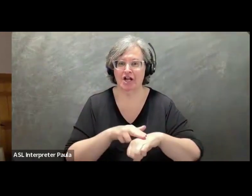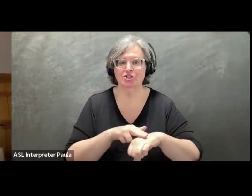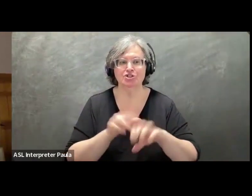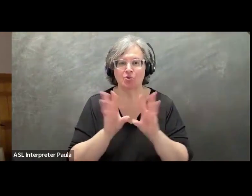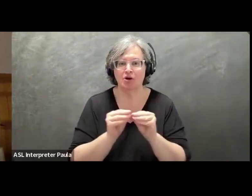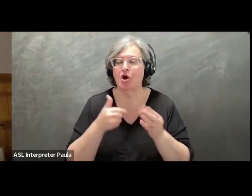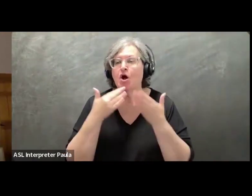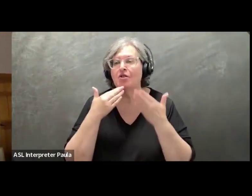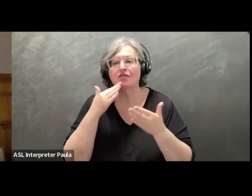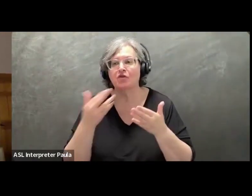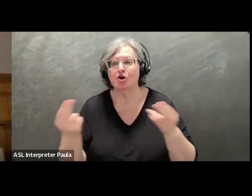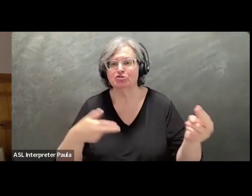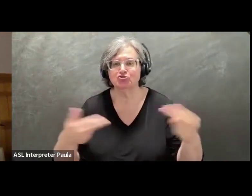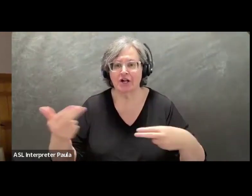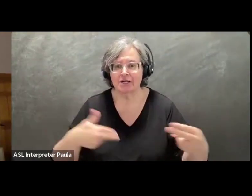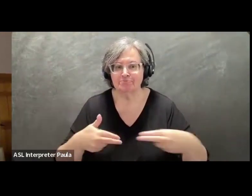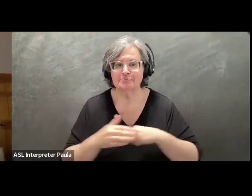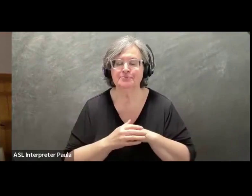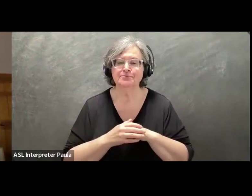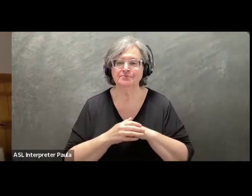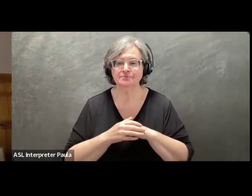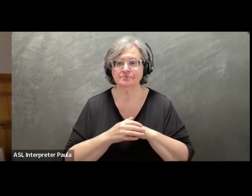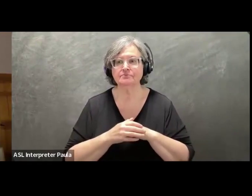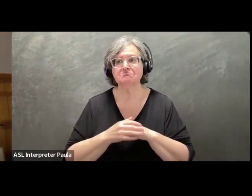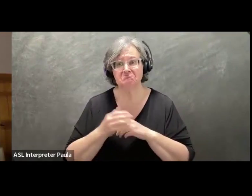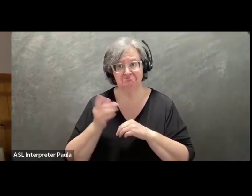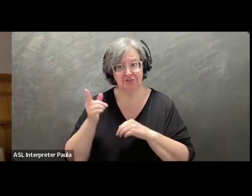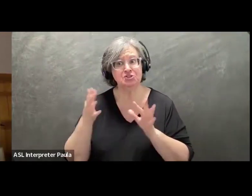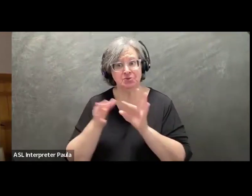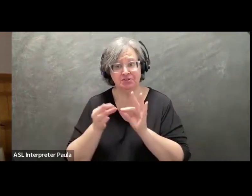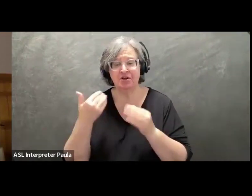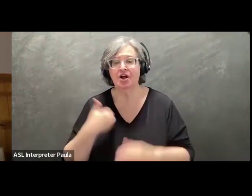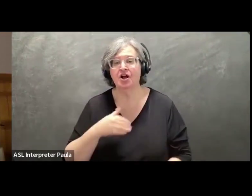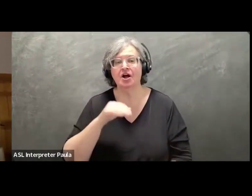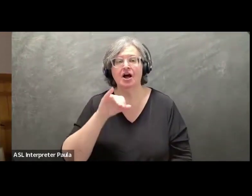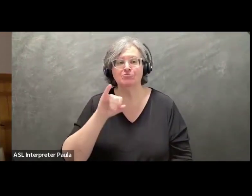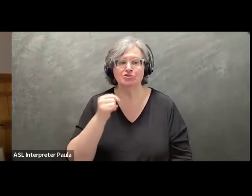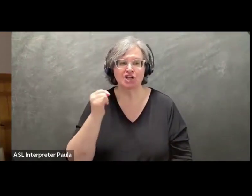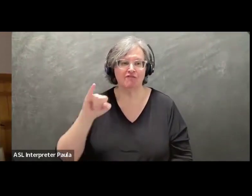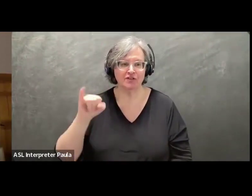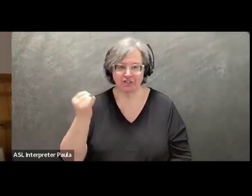for joining us. As was said, I am Jennifer Johnson, and I am a